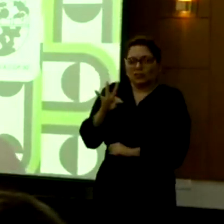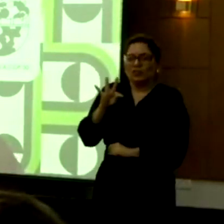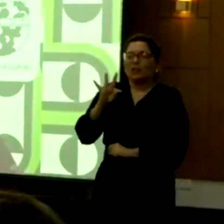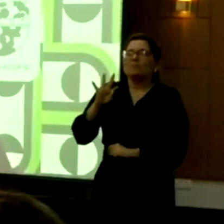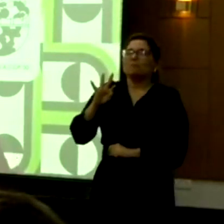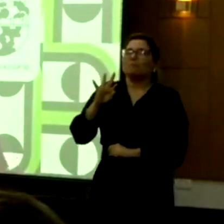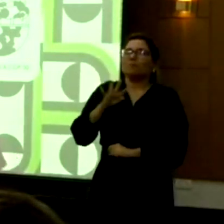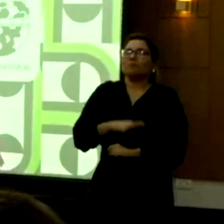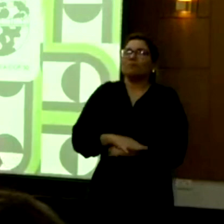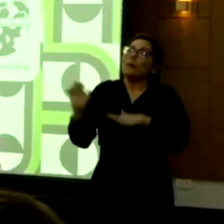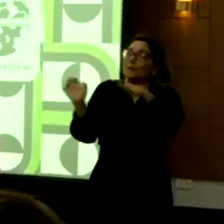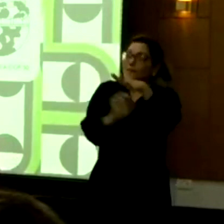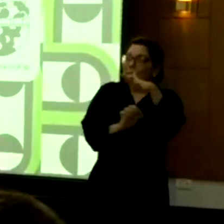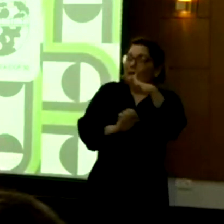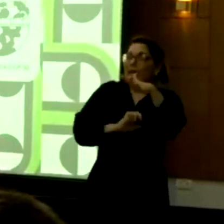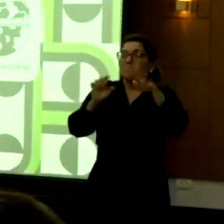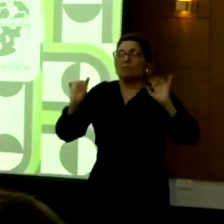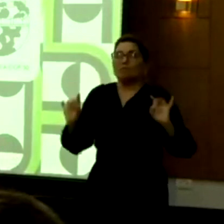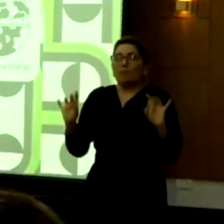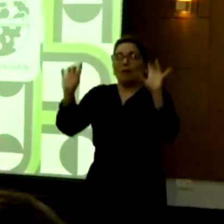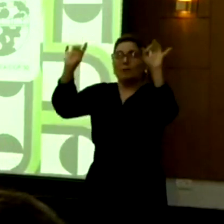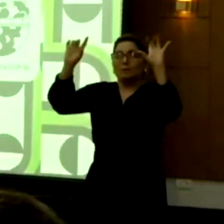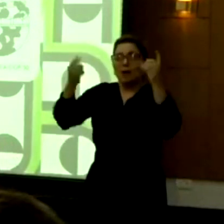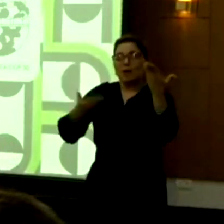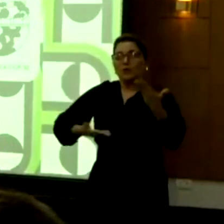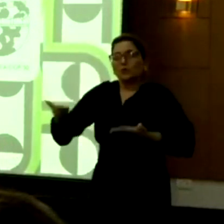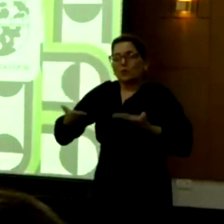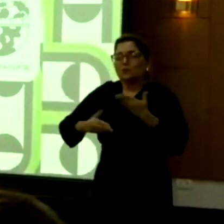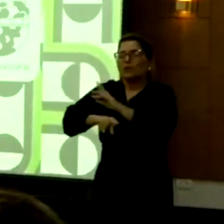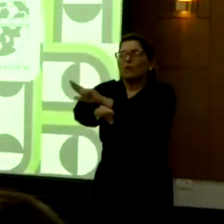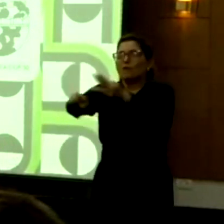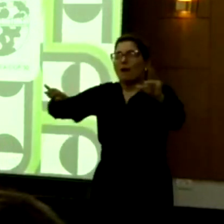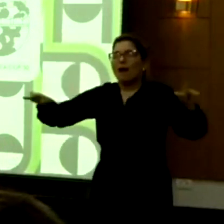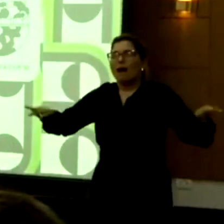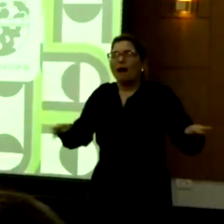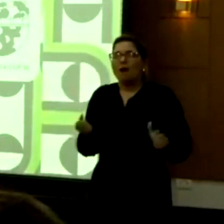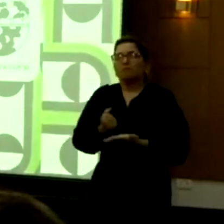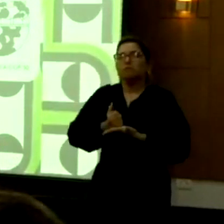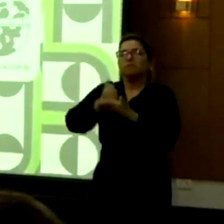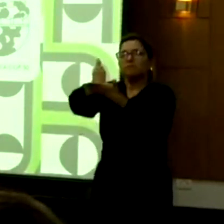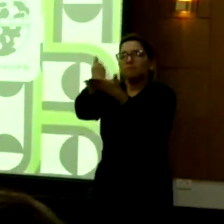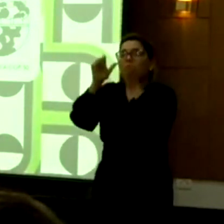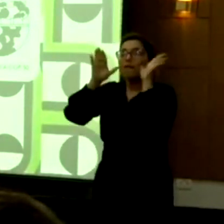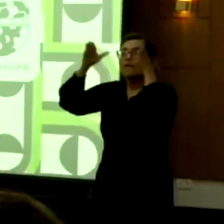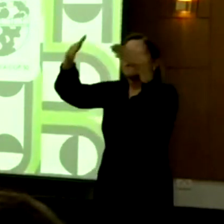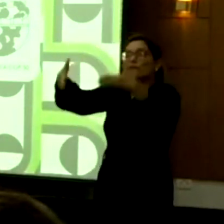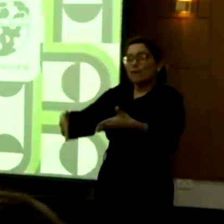a company specialized in offering advisory services focused on activities